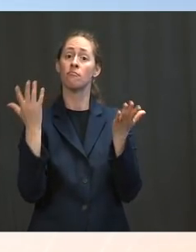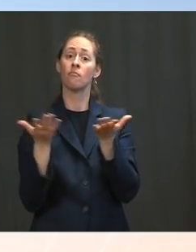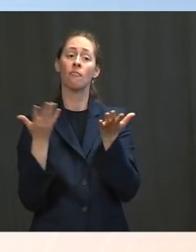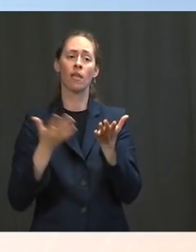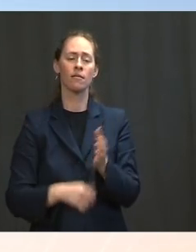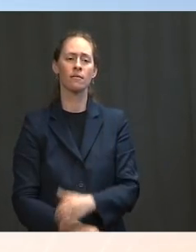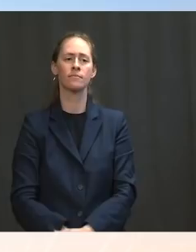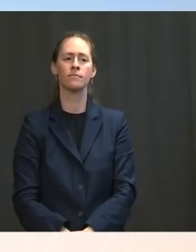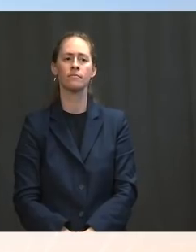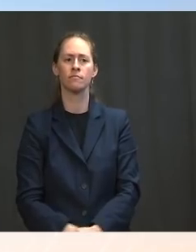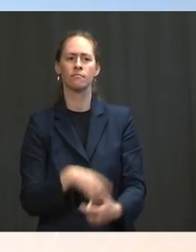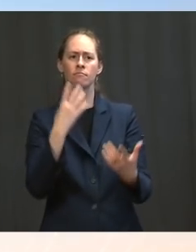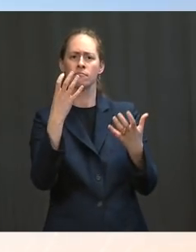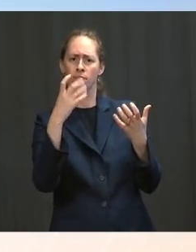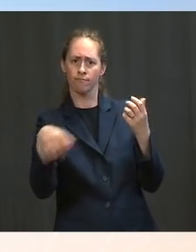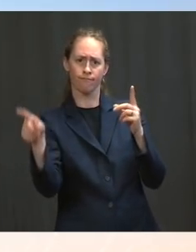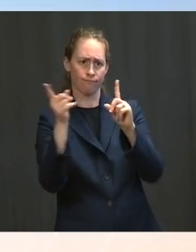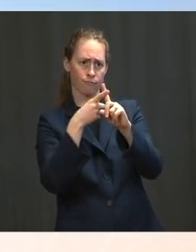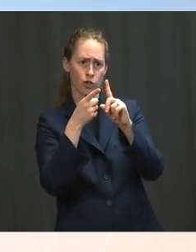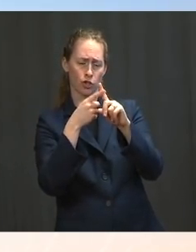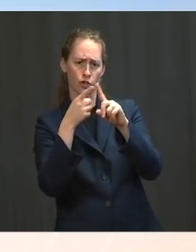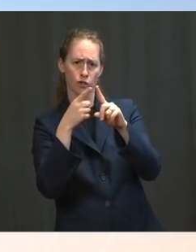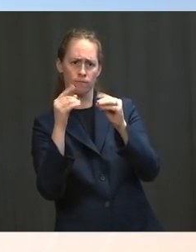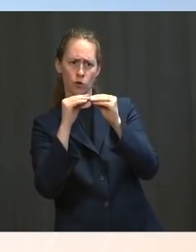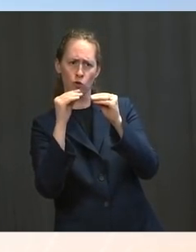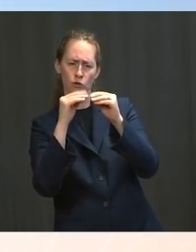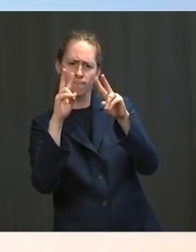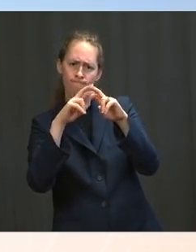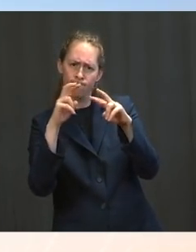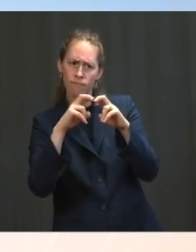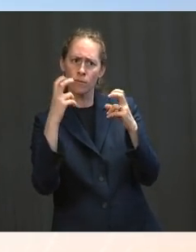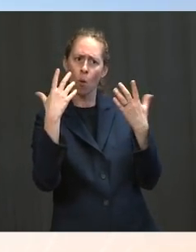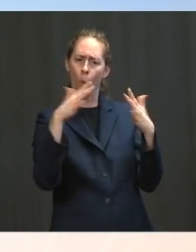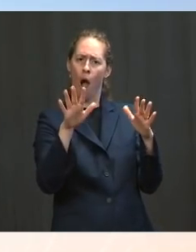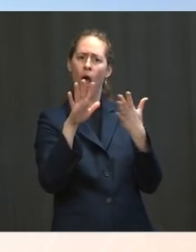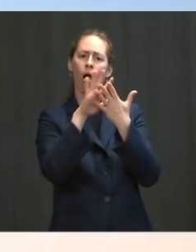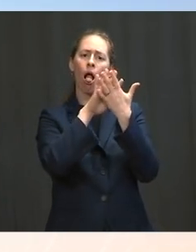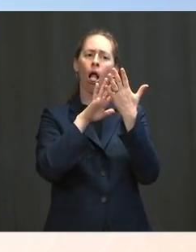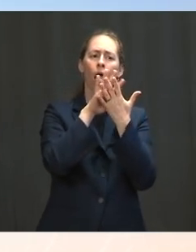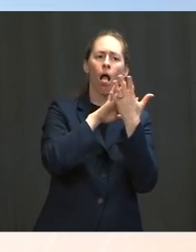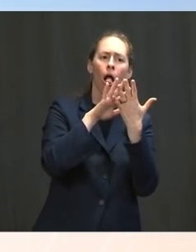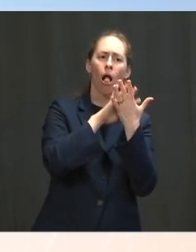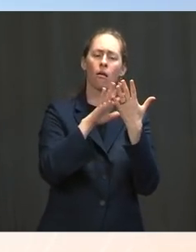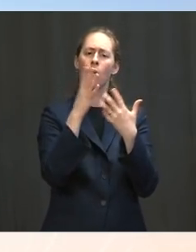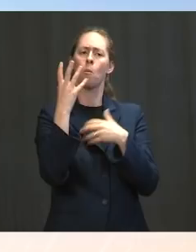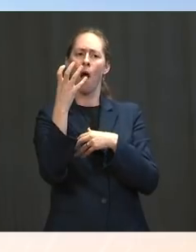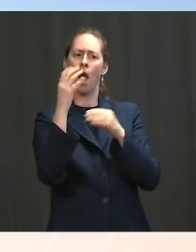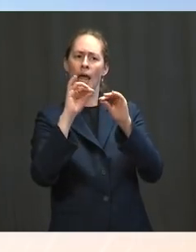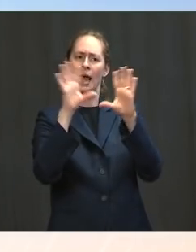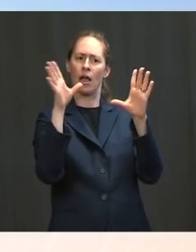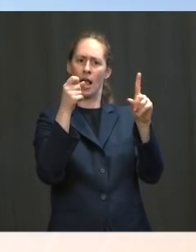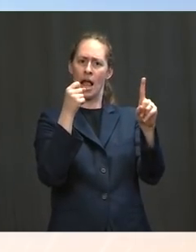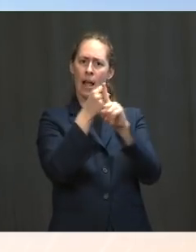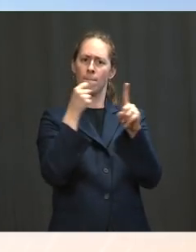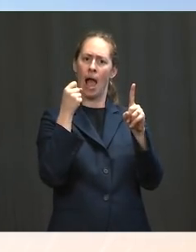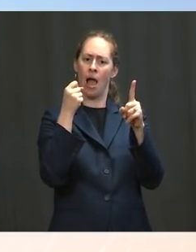not to sugarcoat it, of what the impact could be, of moving -- withdrawing our troops from Afghanistan after a 20-year war --